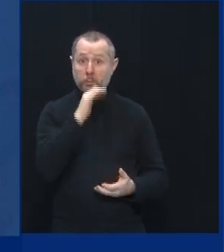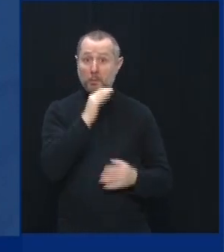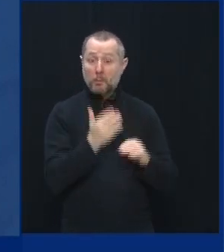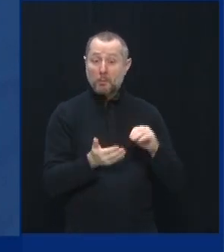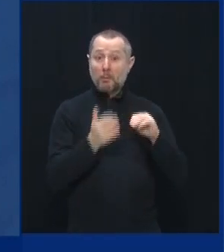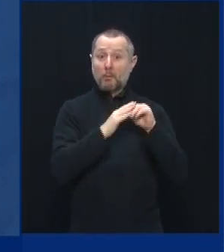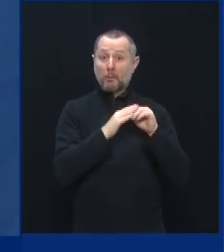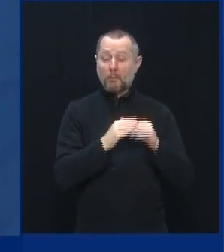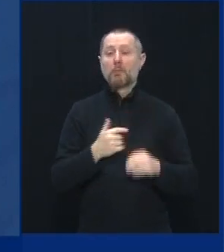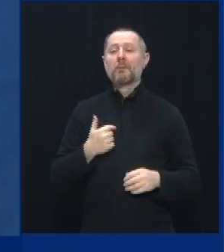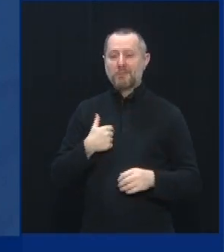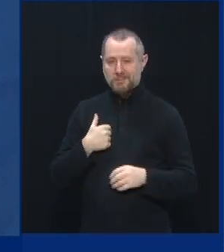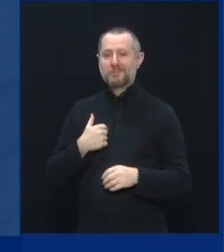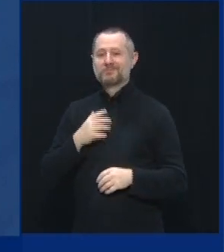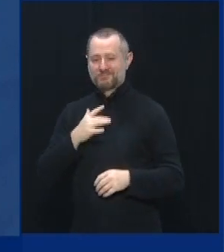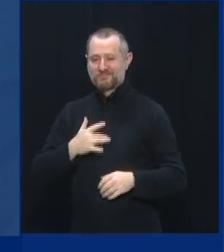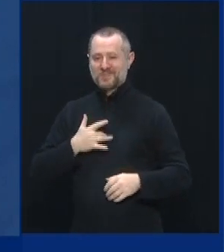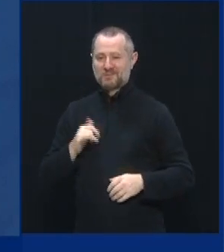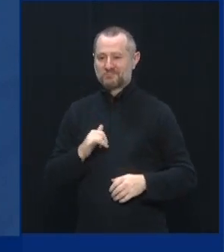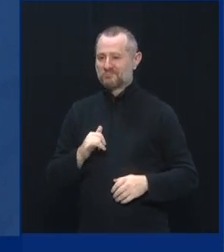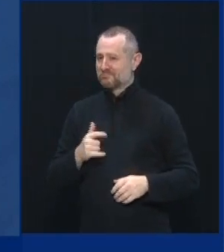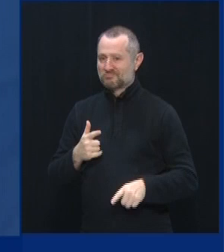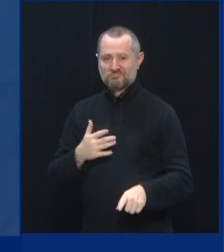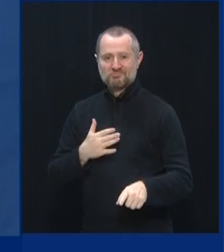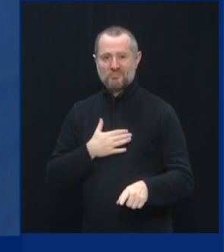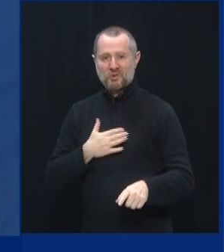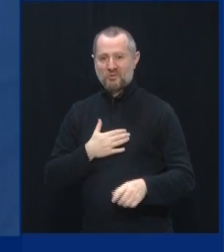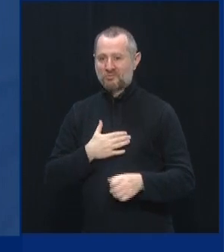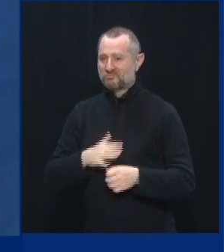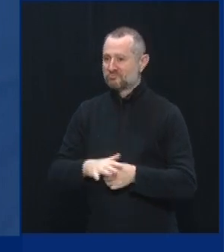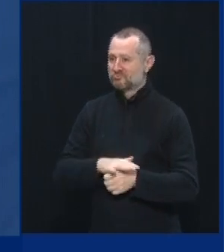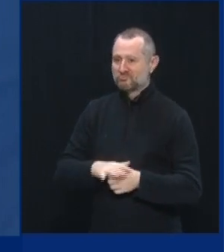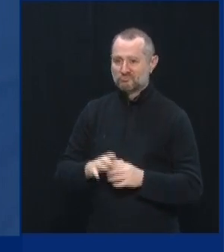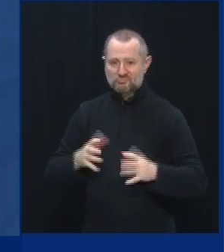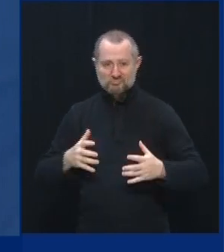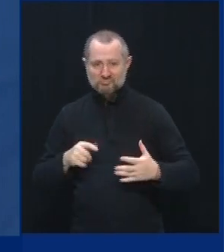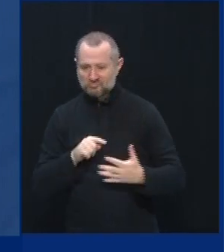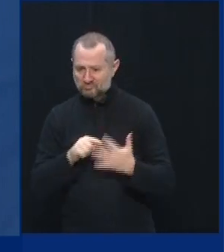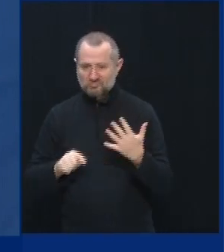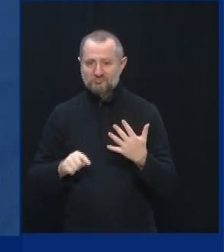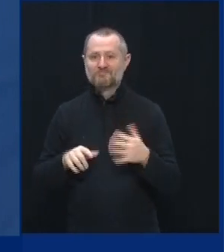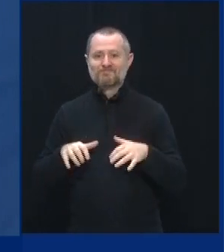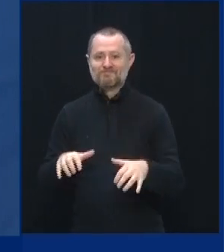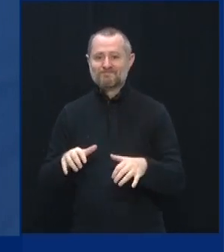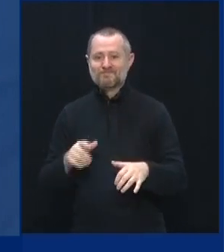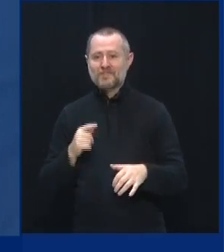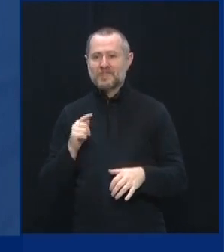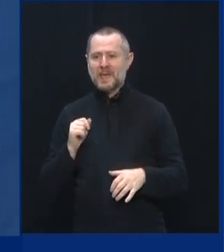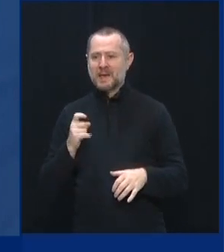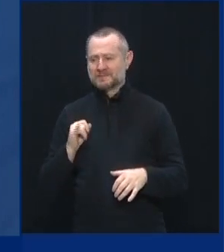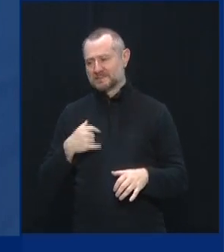FEDERAL GOVERNMENT, BUT IF A LOCAL GOVERNMENT IS NOW GETTING